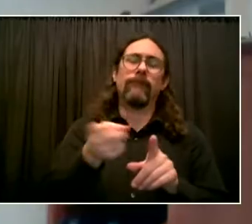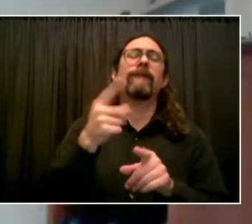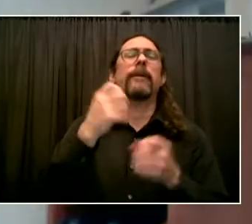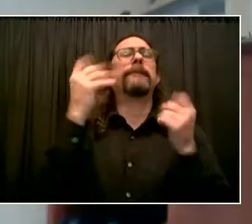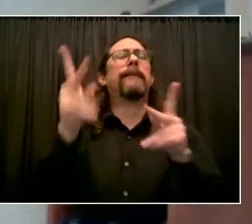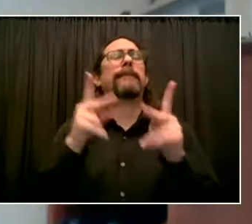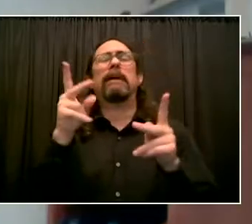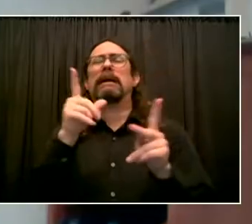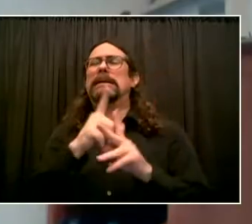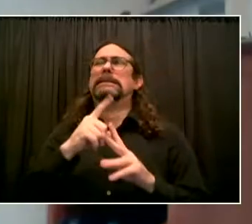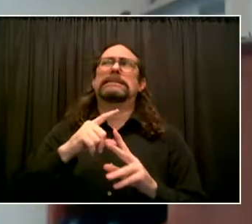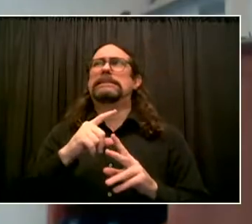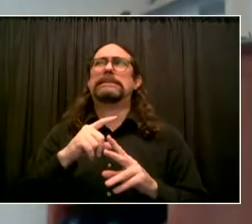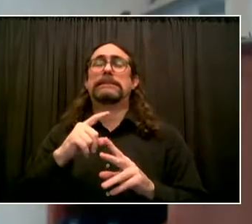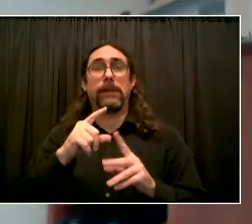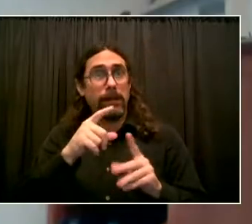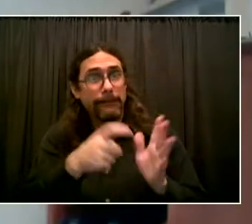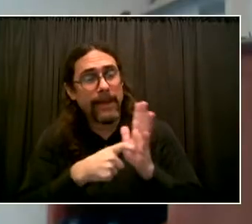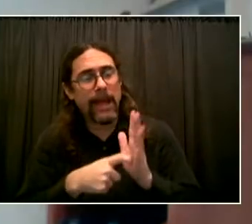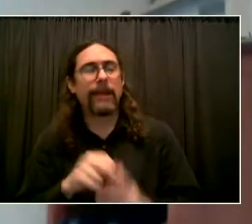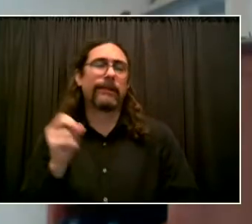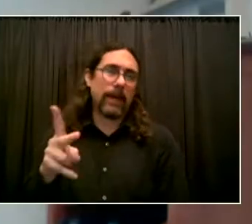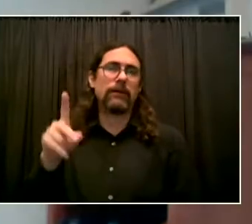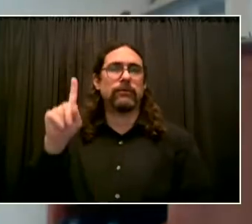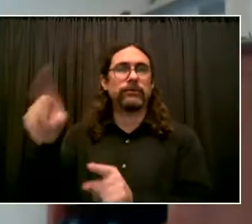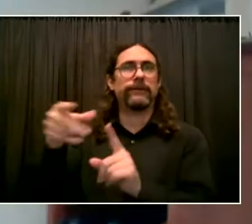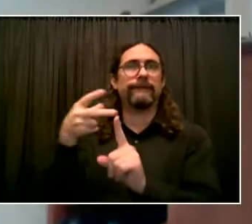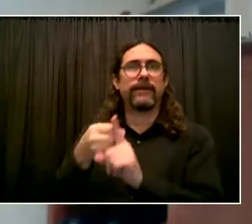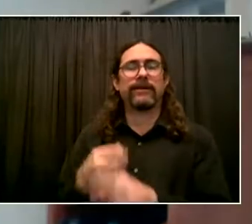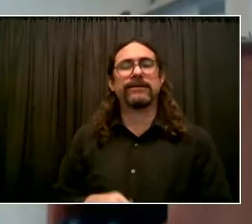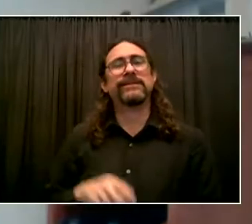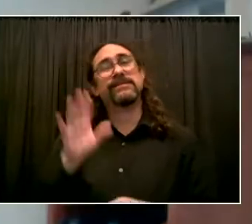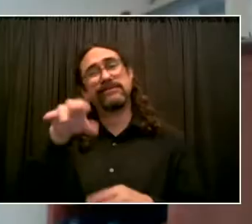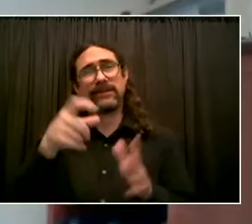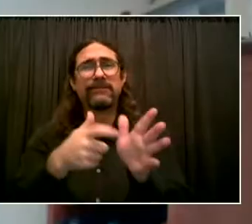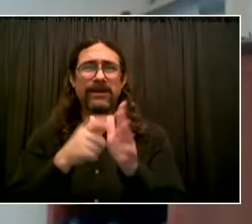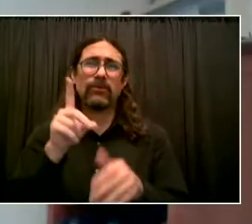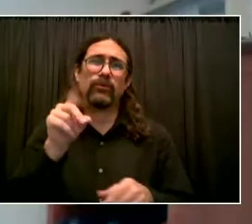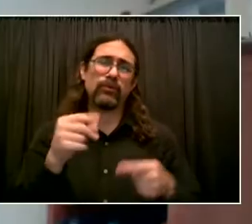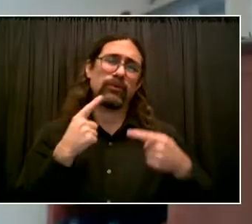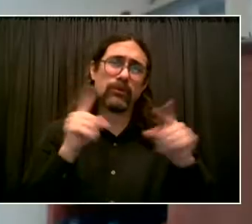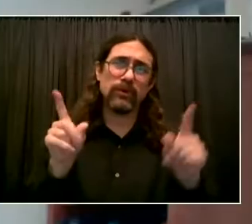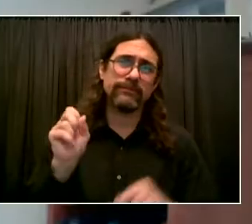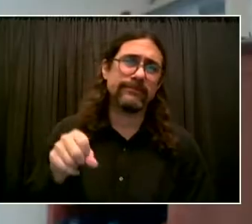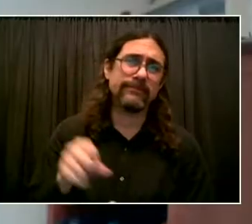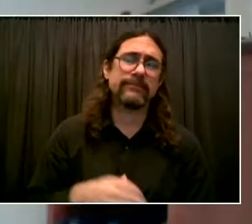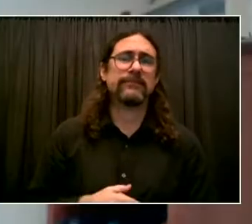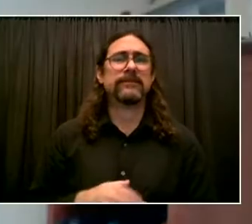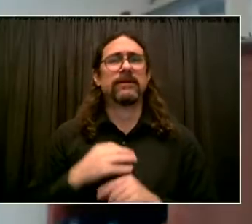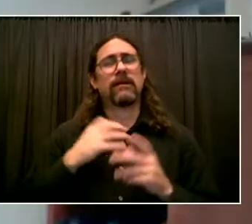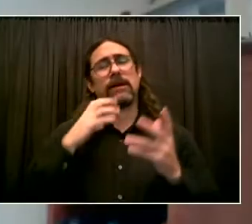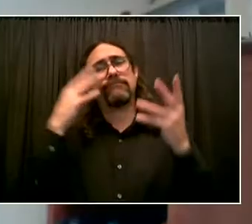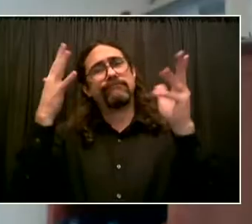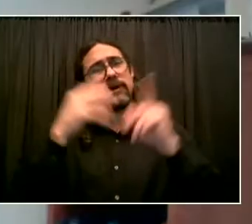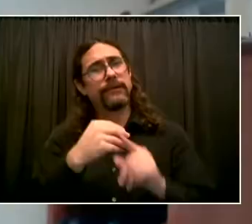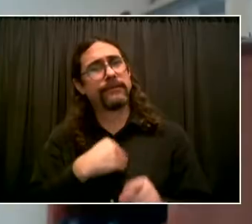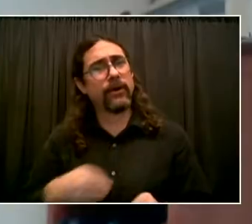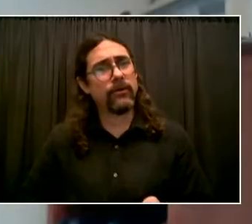THEY FINALLY GET THE SHOT.